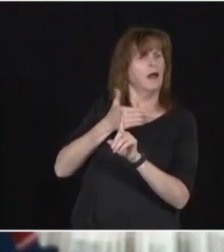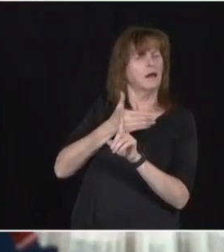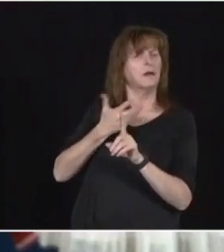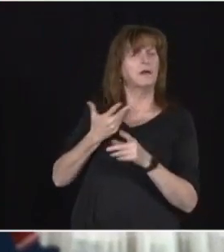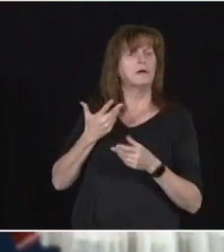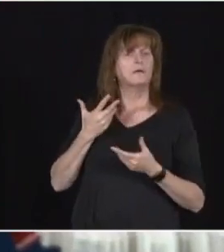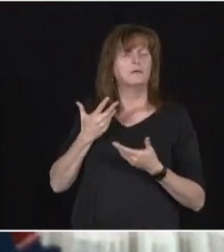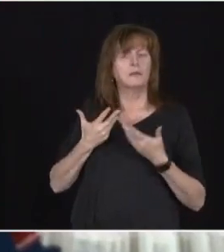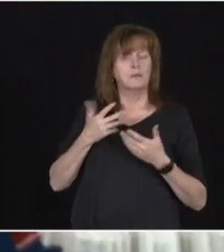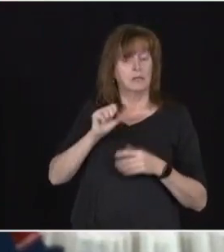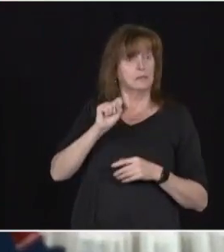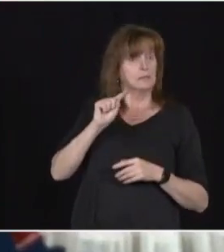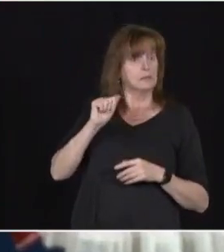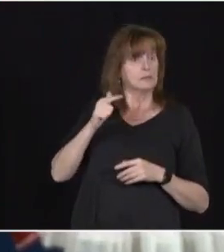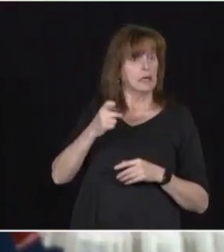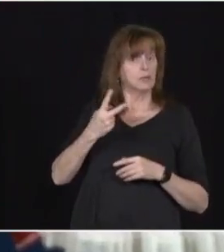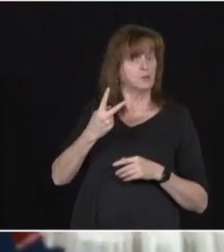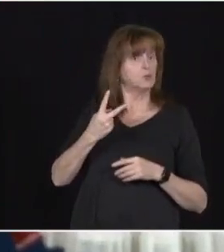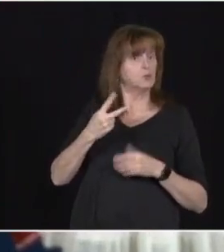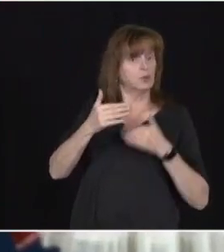Before that, when childcare